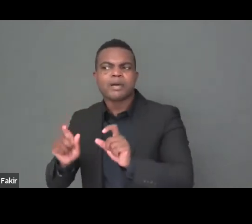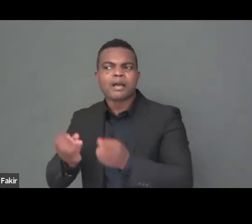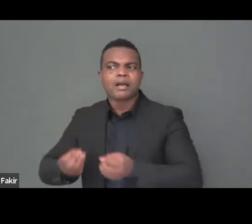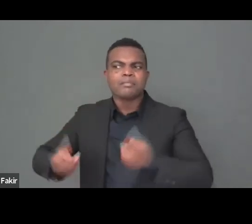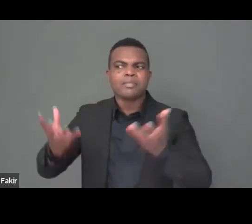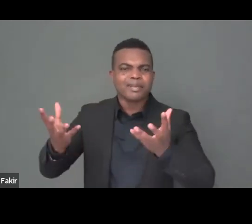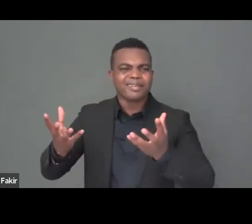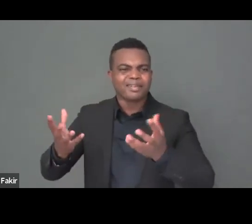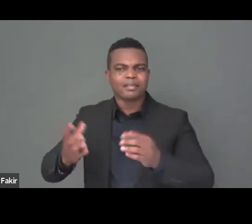Eric Ngondi: The.